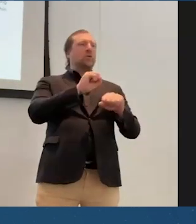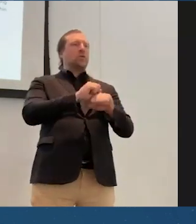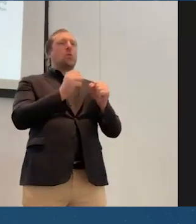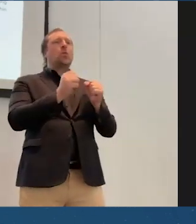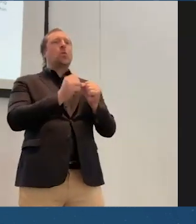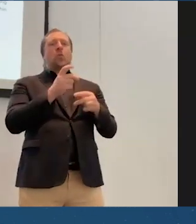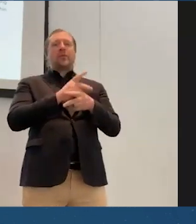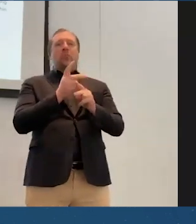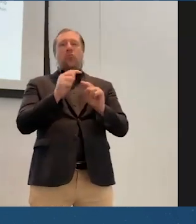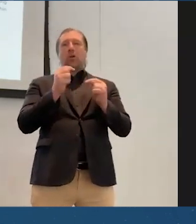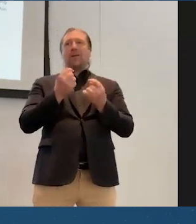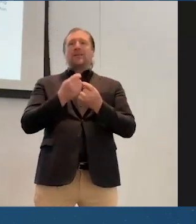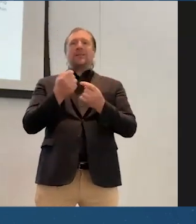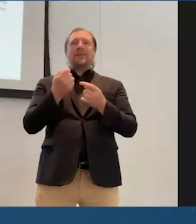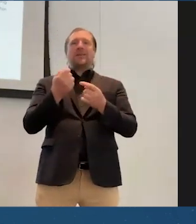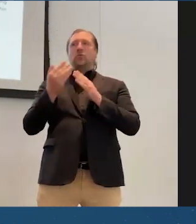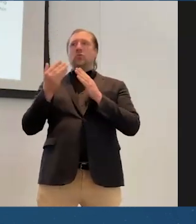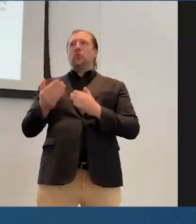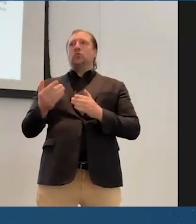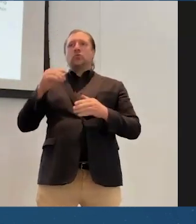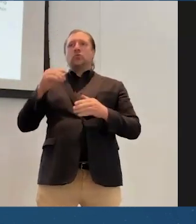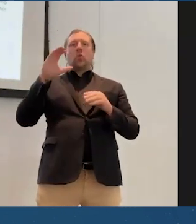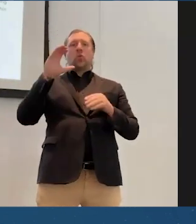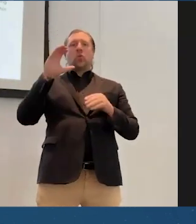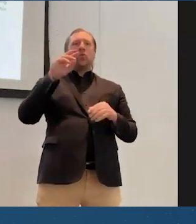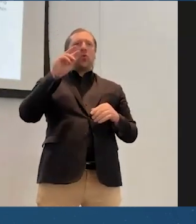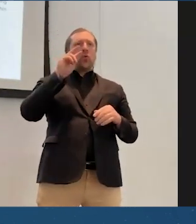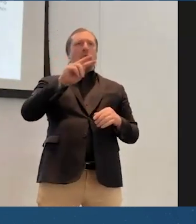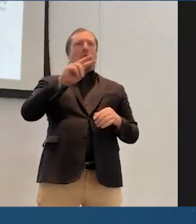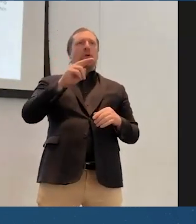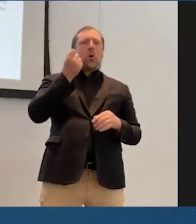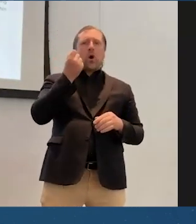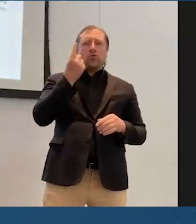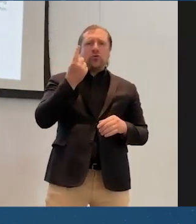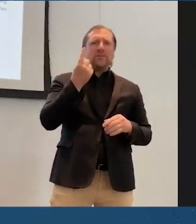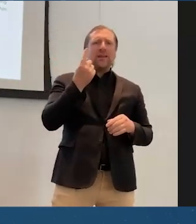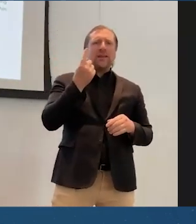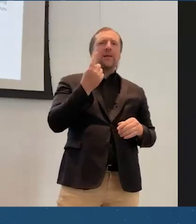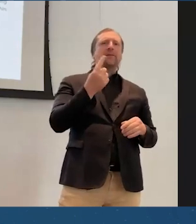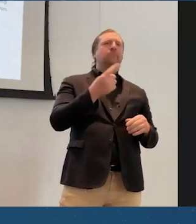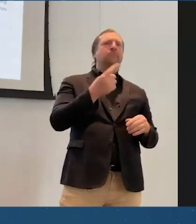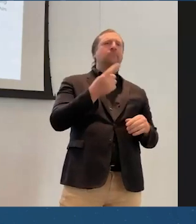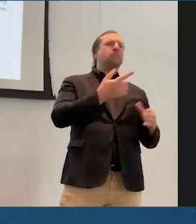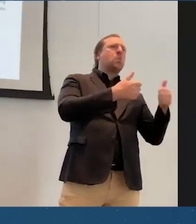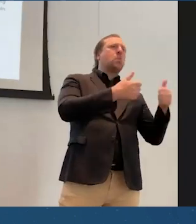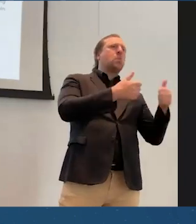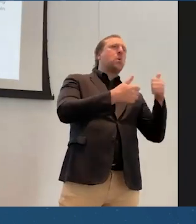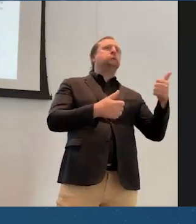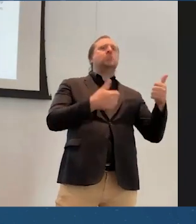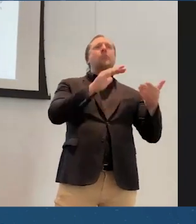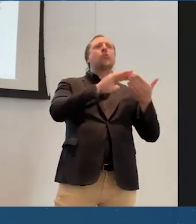and with users. We're looking to understand the dos, or we want to understand the community needs.